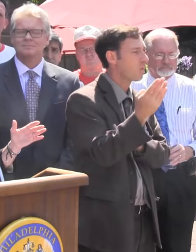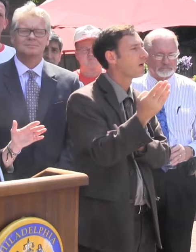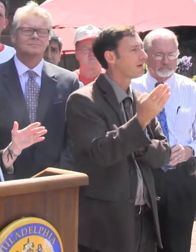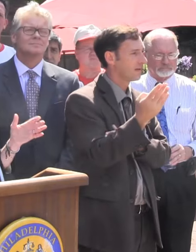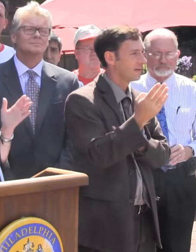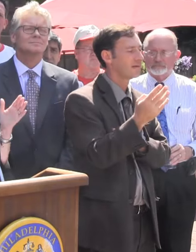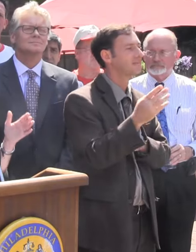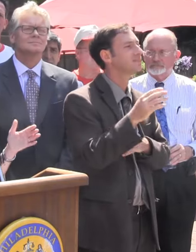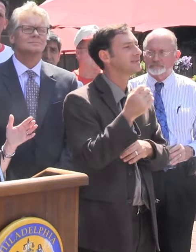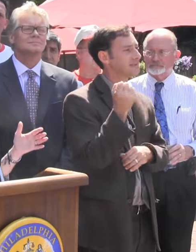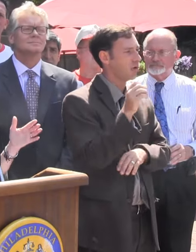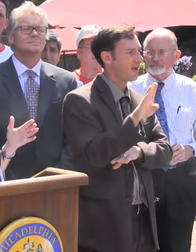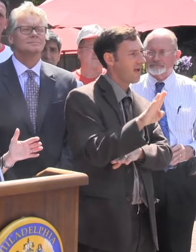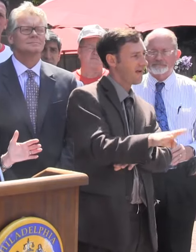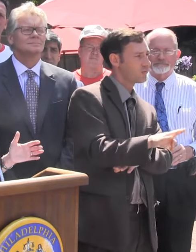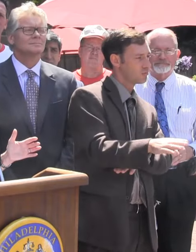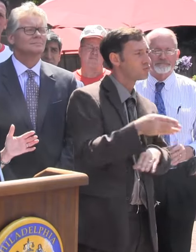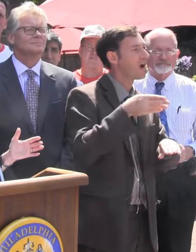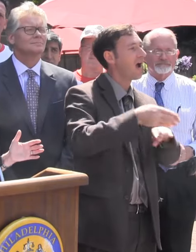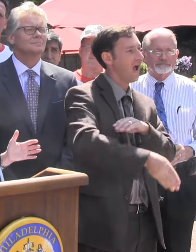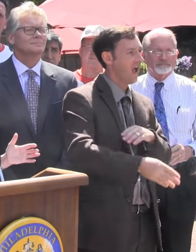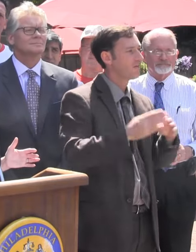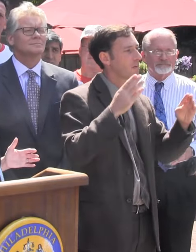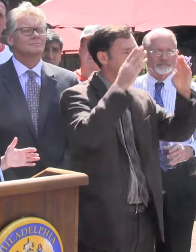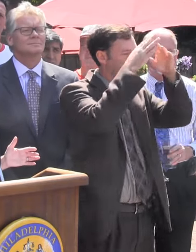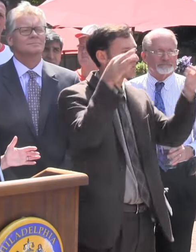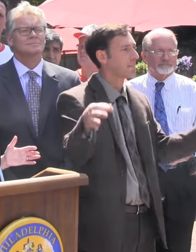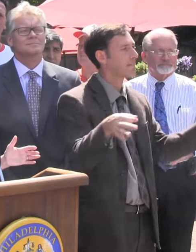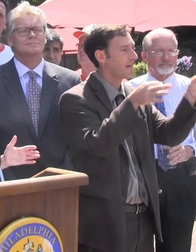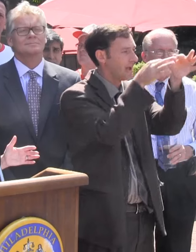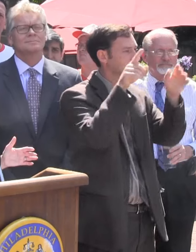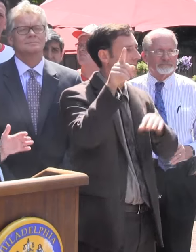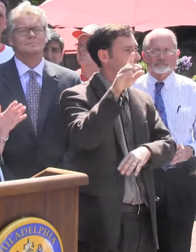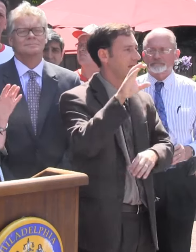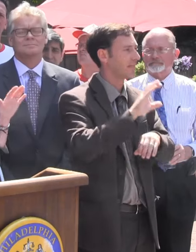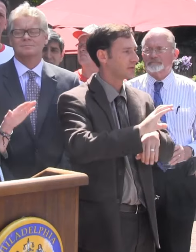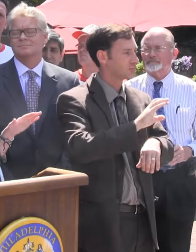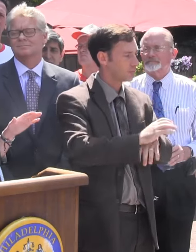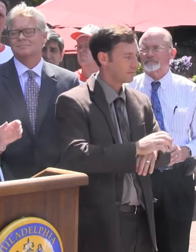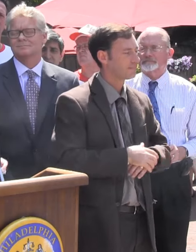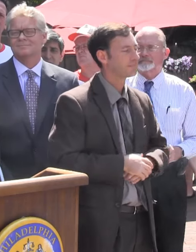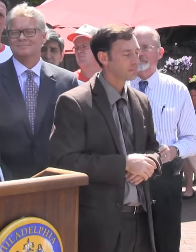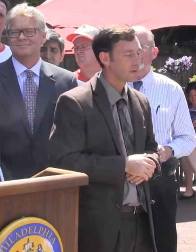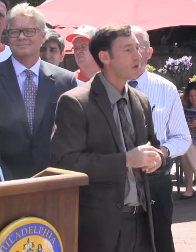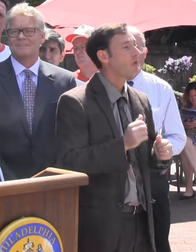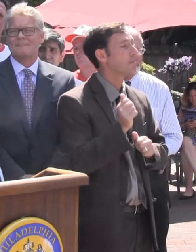afternoon right after Pope Francis makes Mass at the Cathedral. The performance acts for